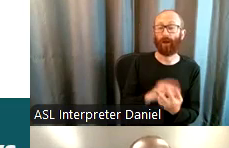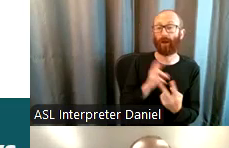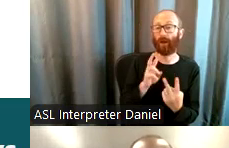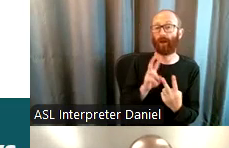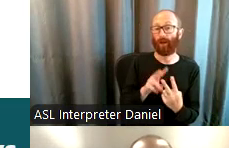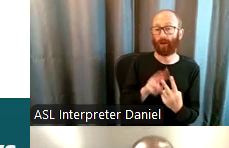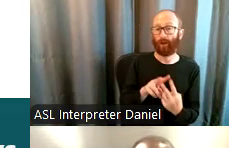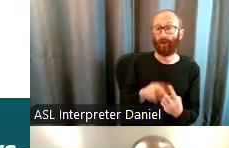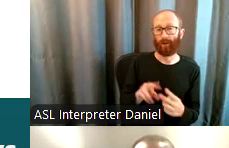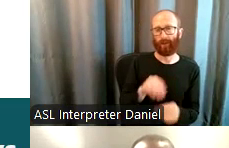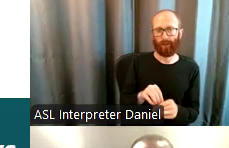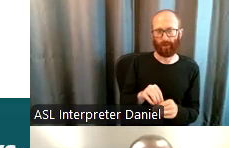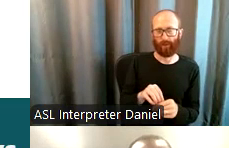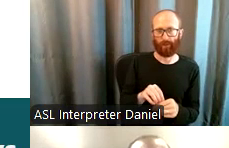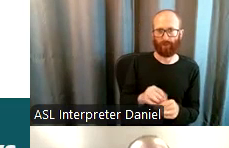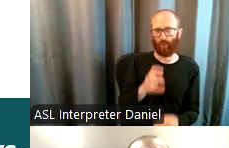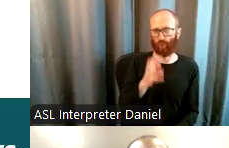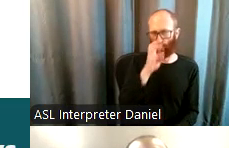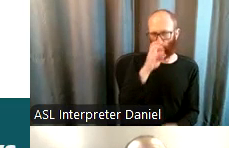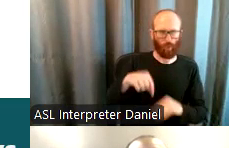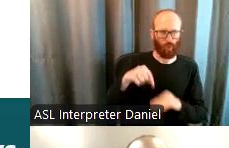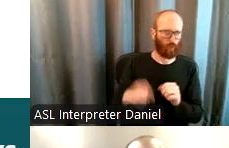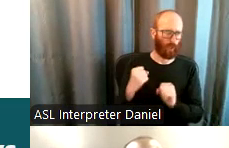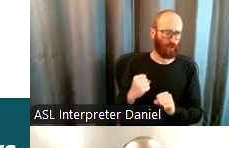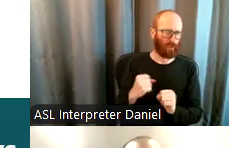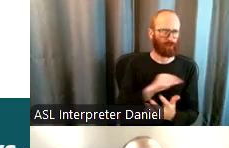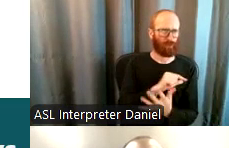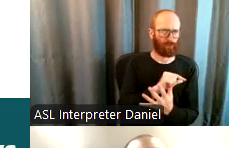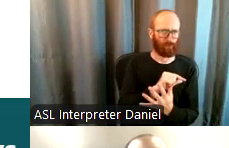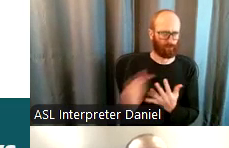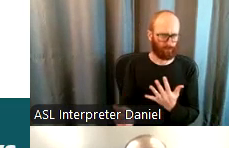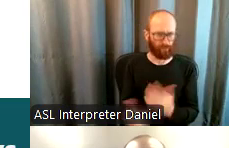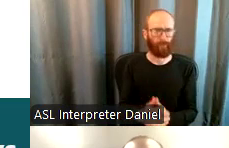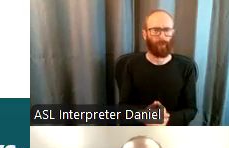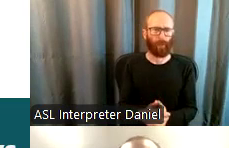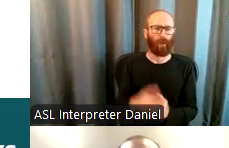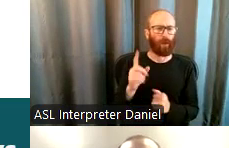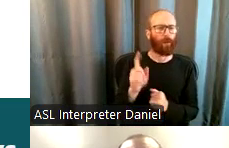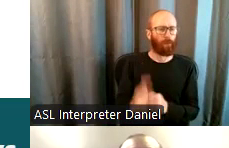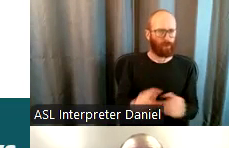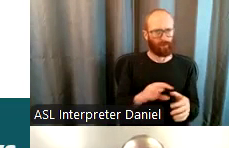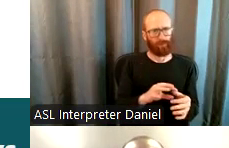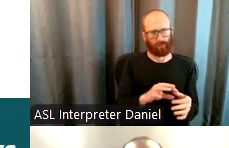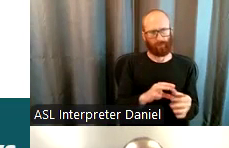rigorous progression it does need to lead to a dual Credit Opportunity or